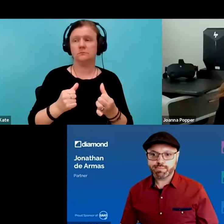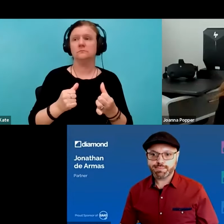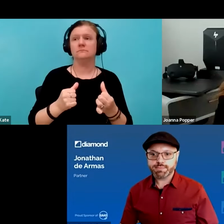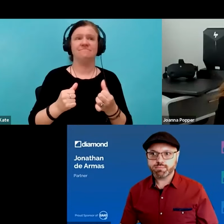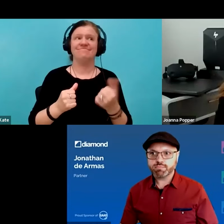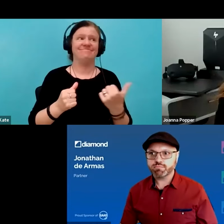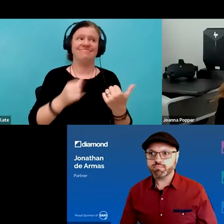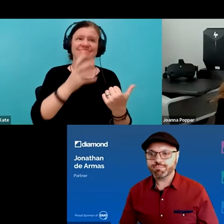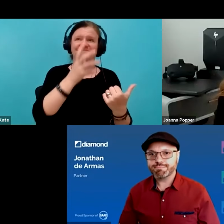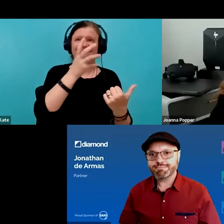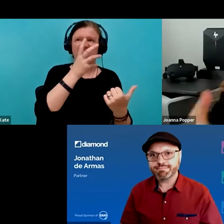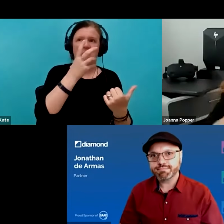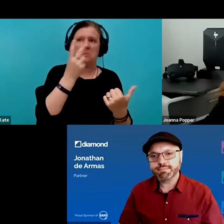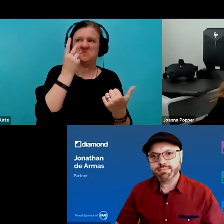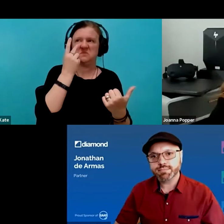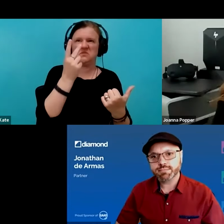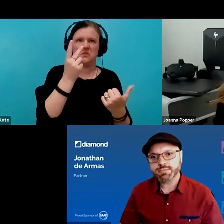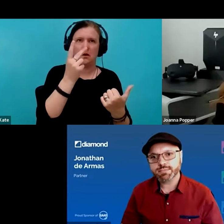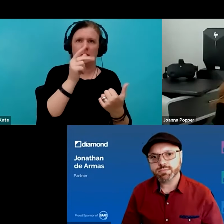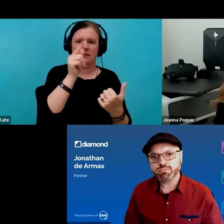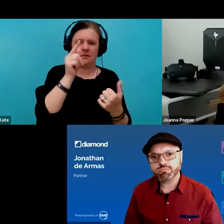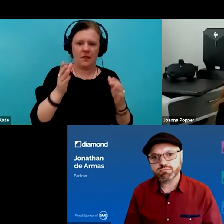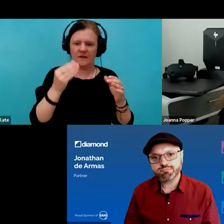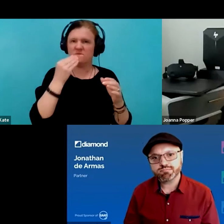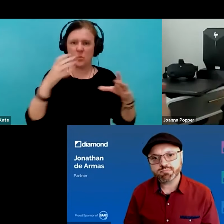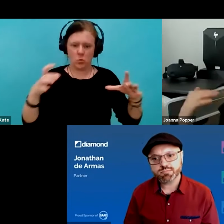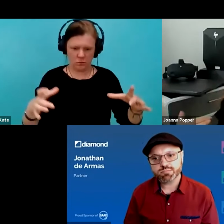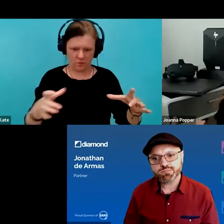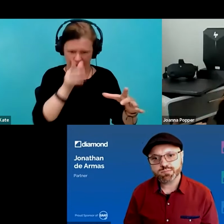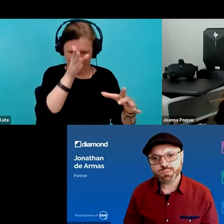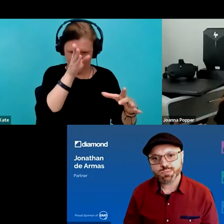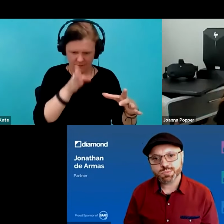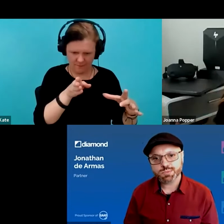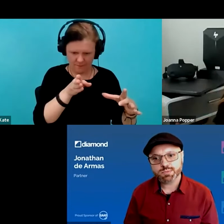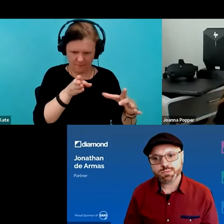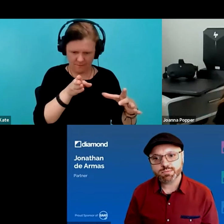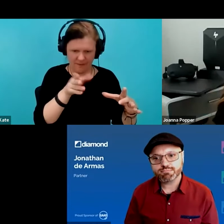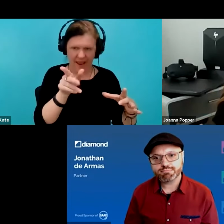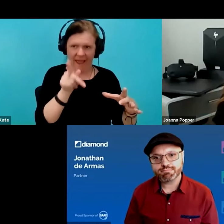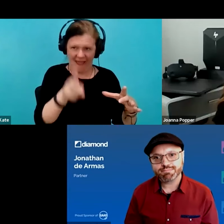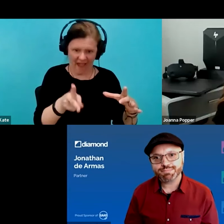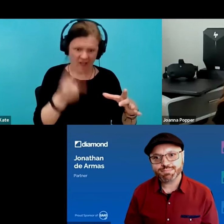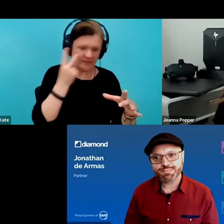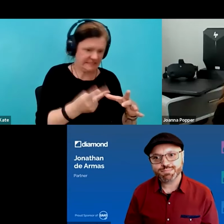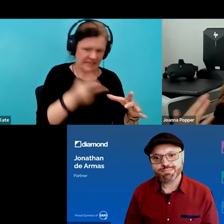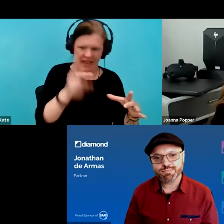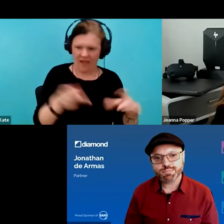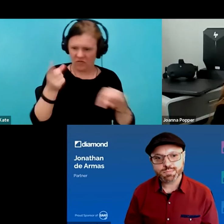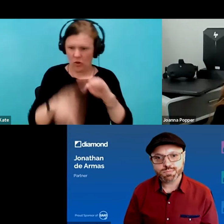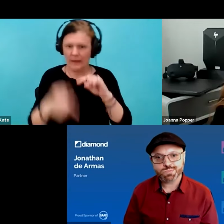see like half the plate of food. If you approached her from one side, it would it would it would